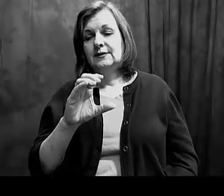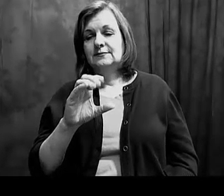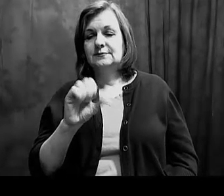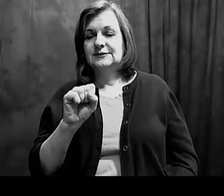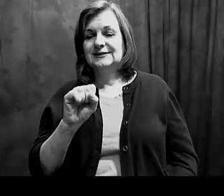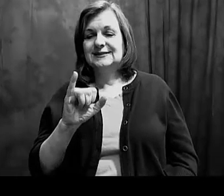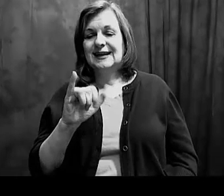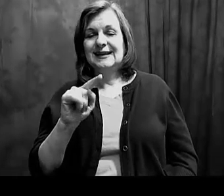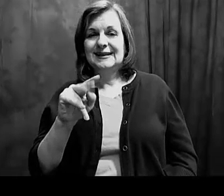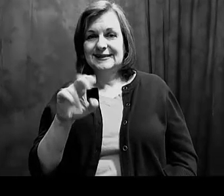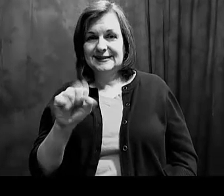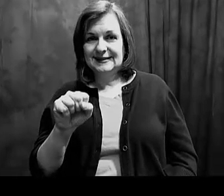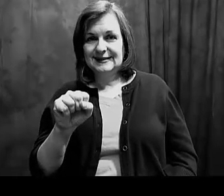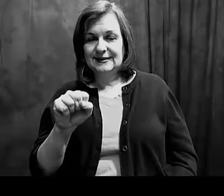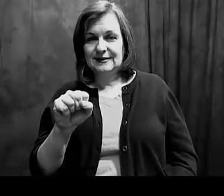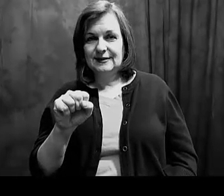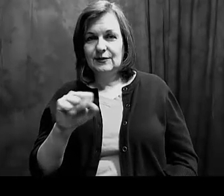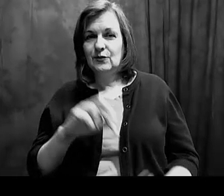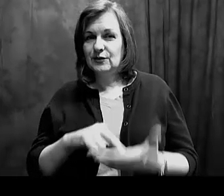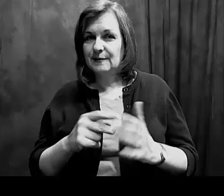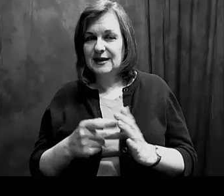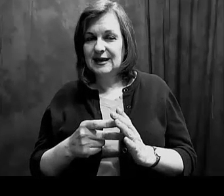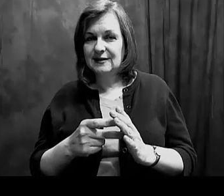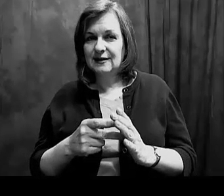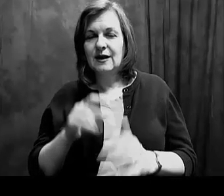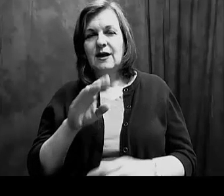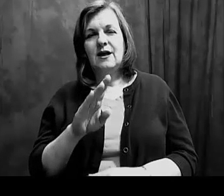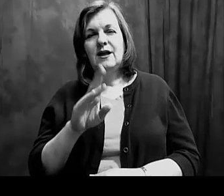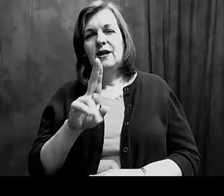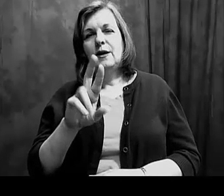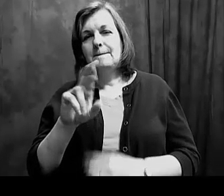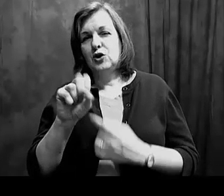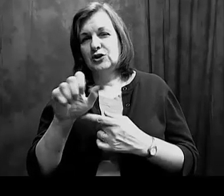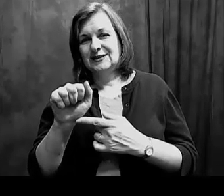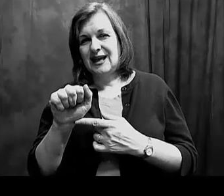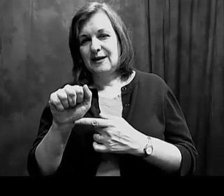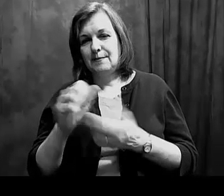bursitis is an inflammation of the Bursa and that's that spot right there! If it fills with